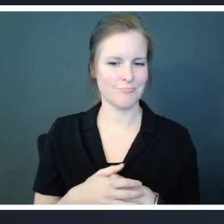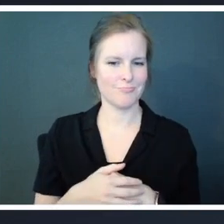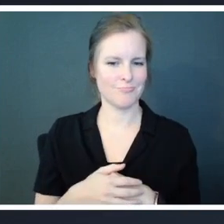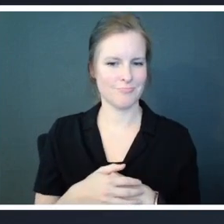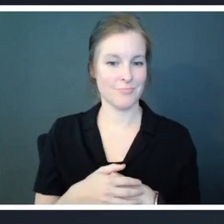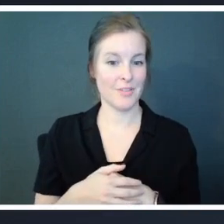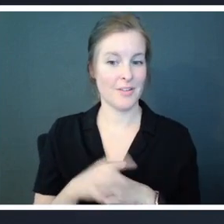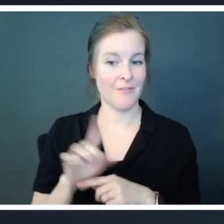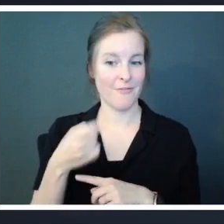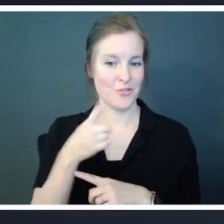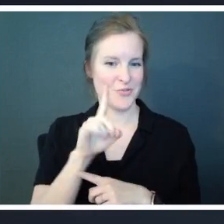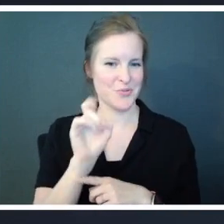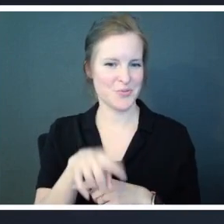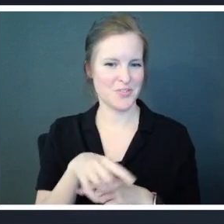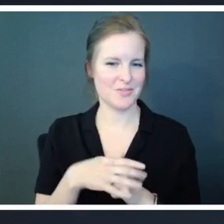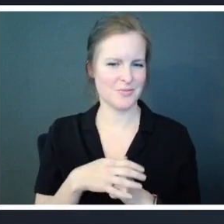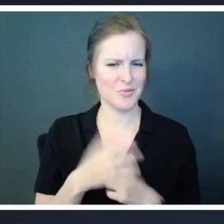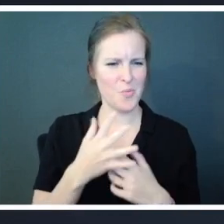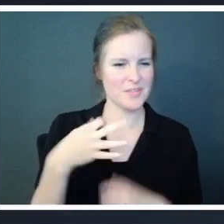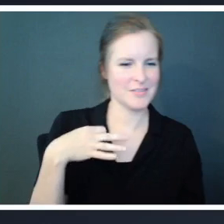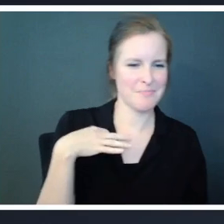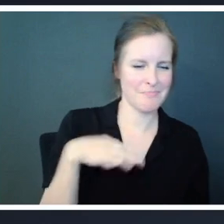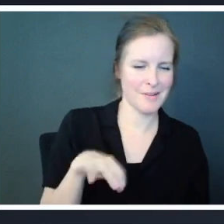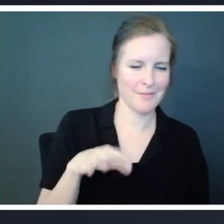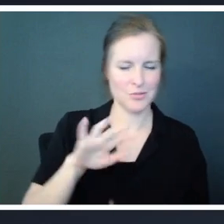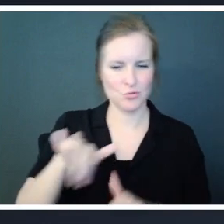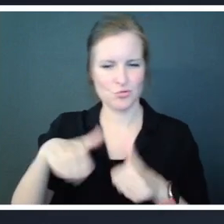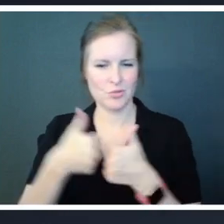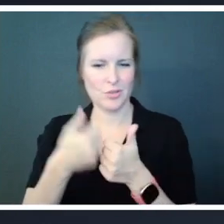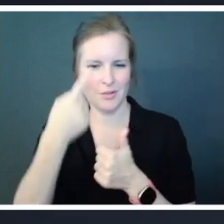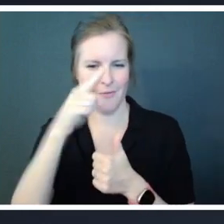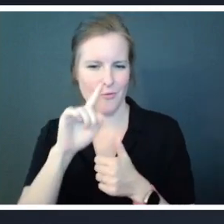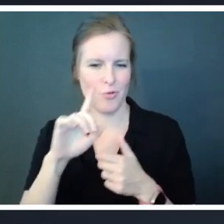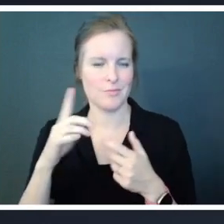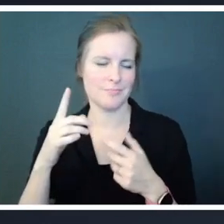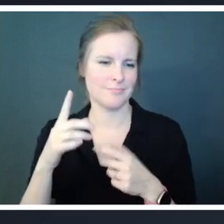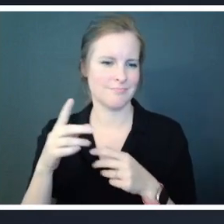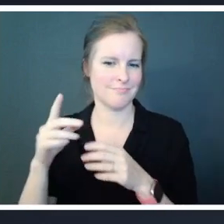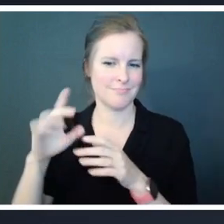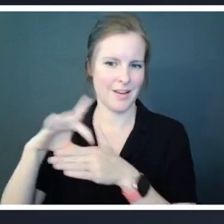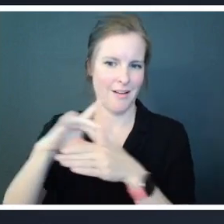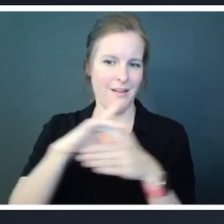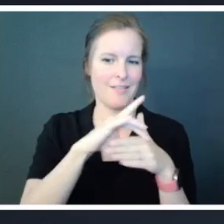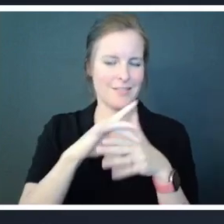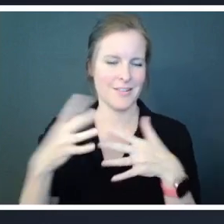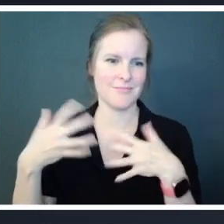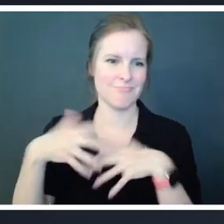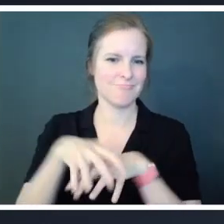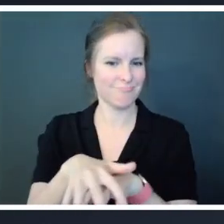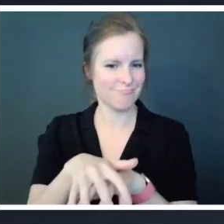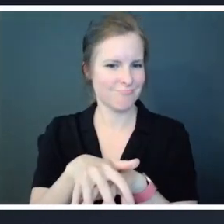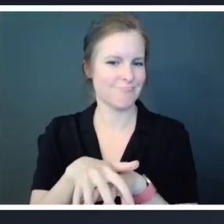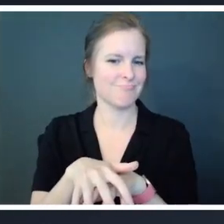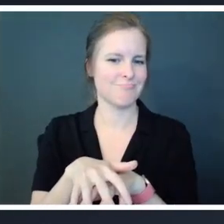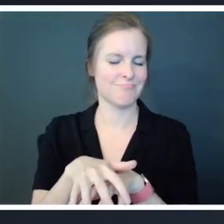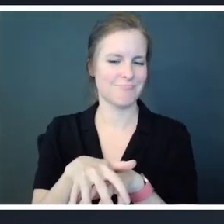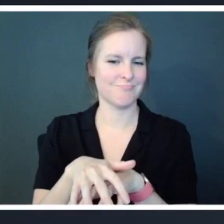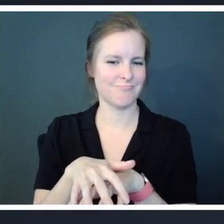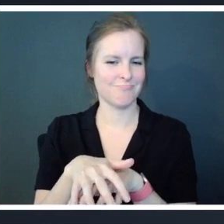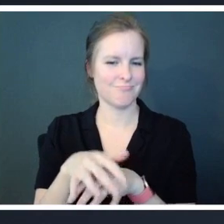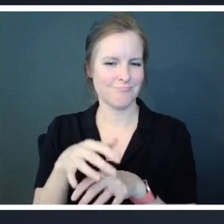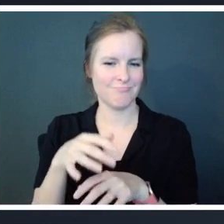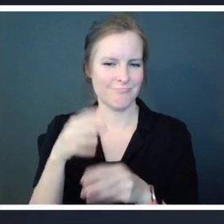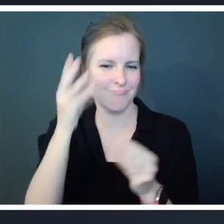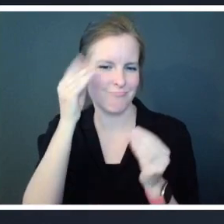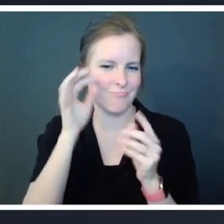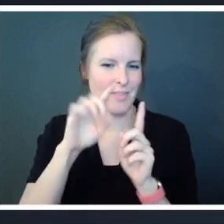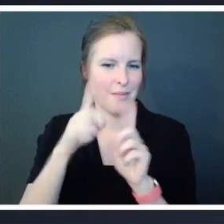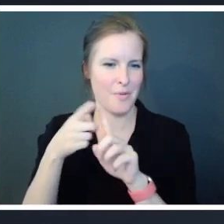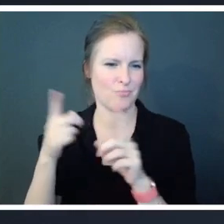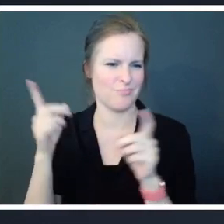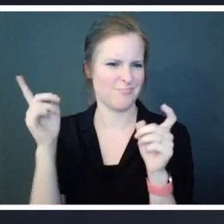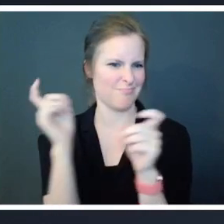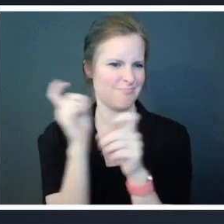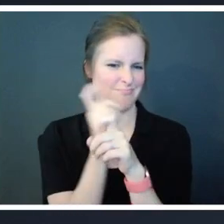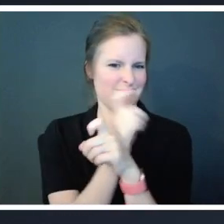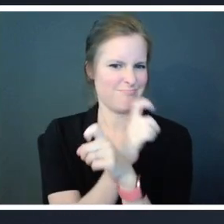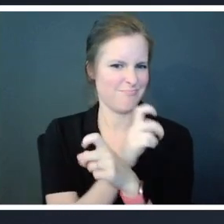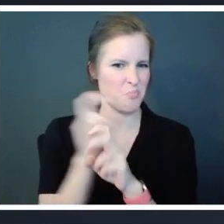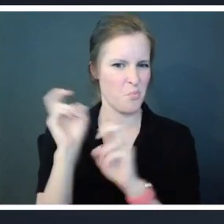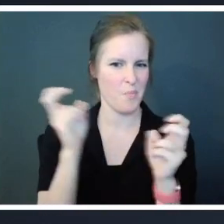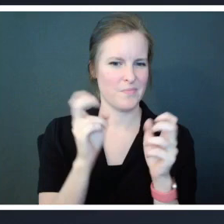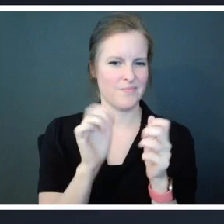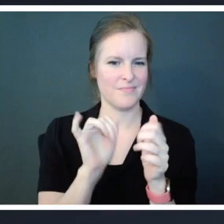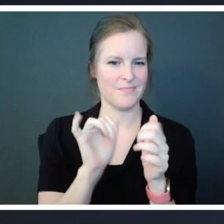benefits and challenges of cross-content inquiries into complex issues like climate change?